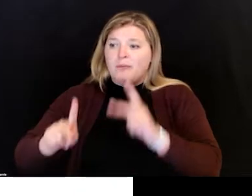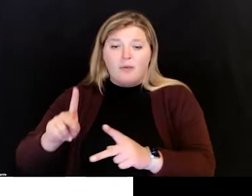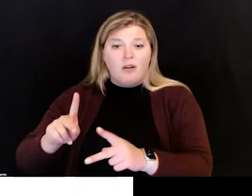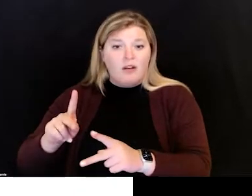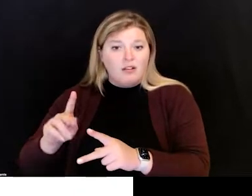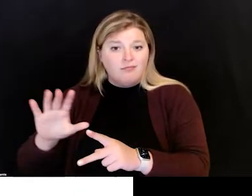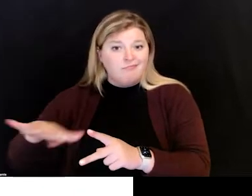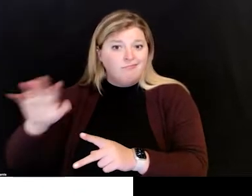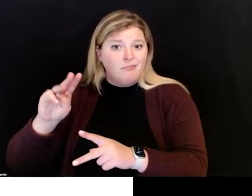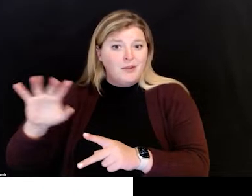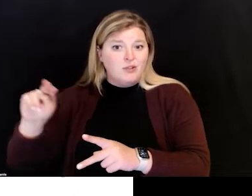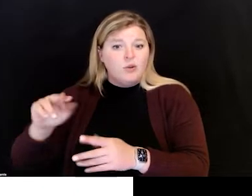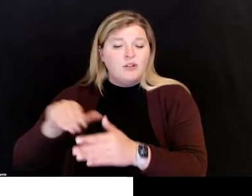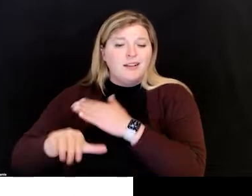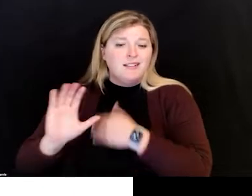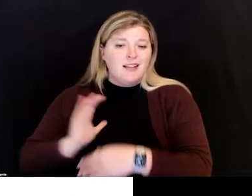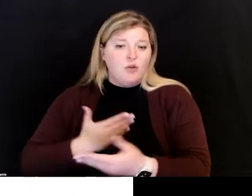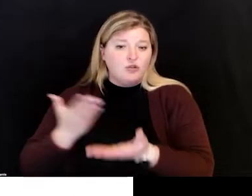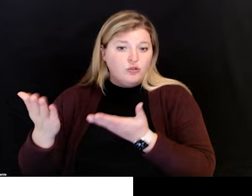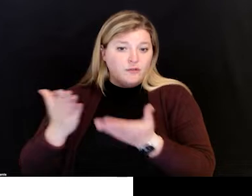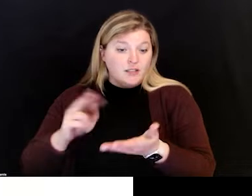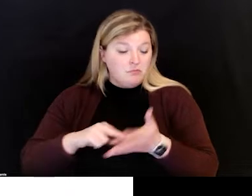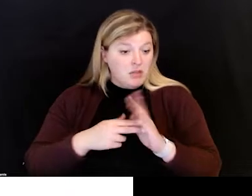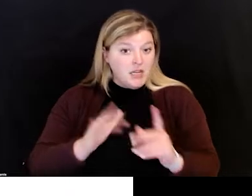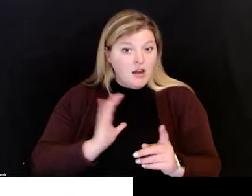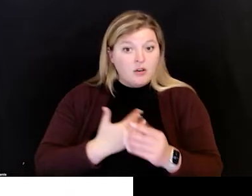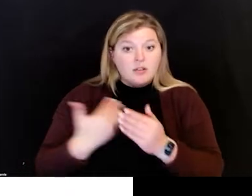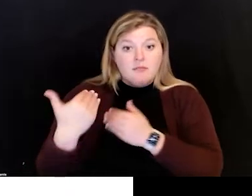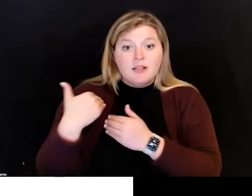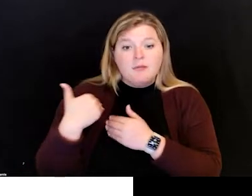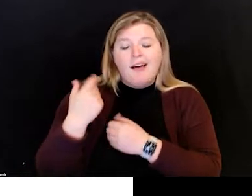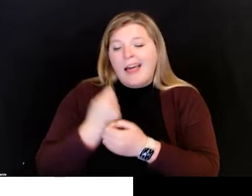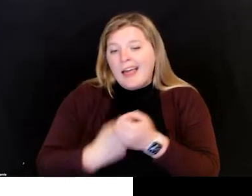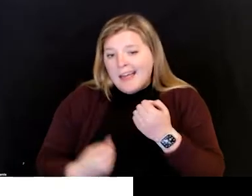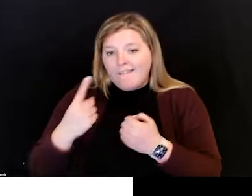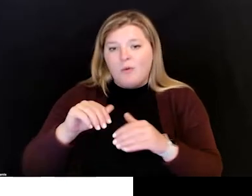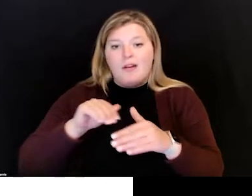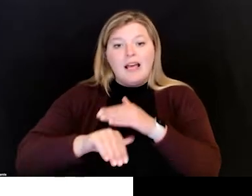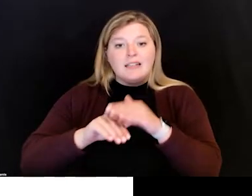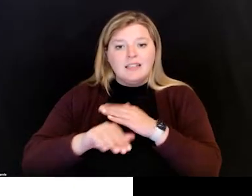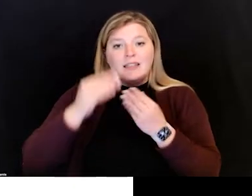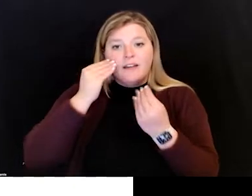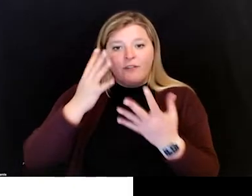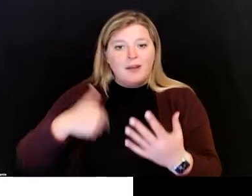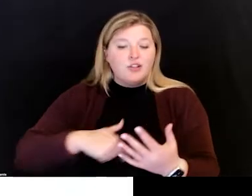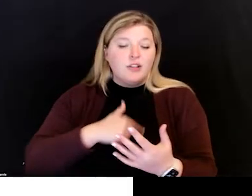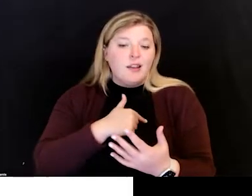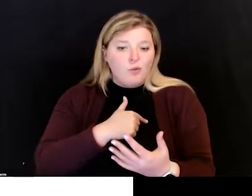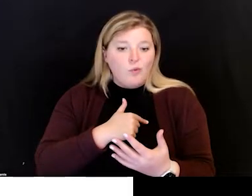It is our duty to make sure that everyone is able to access the information we share.